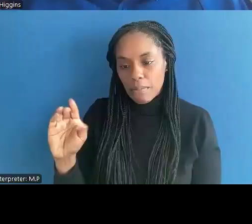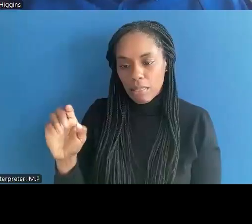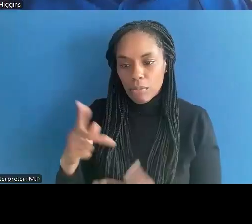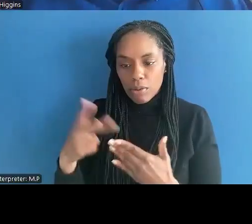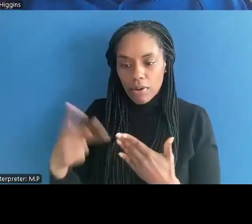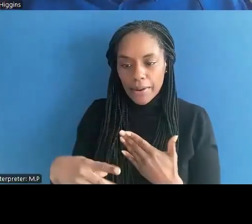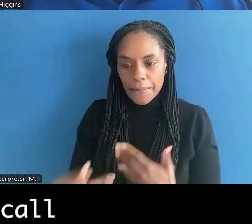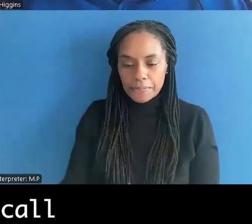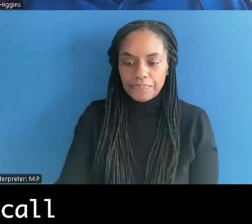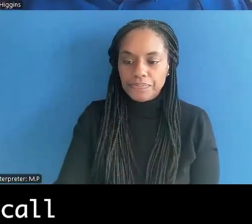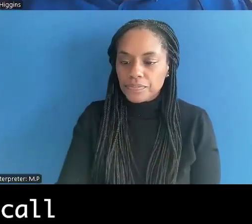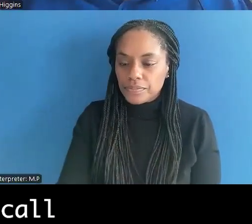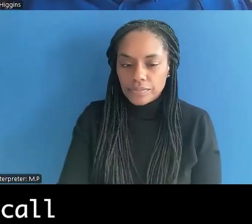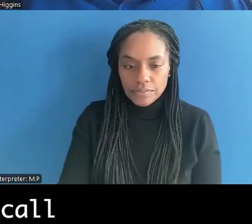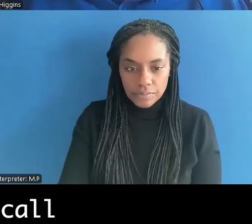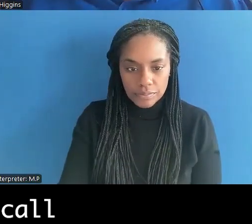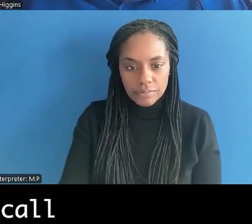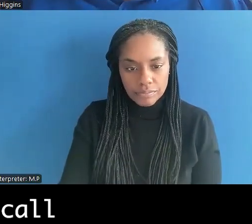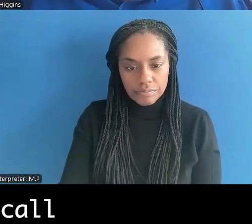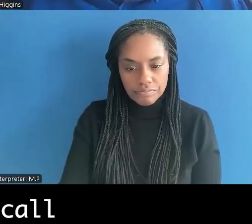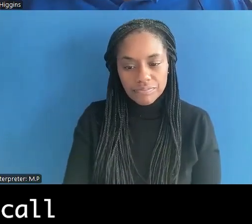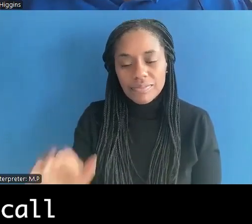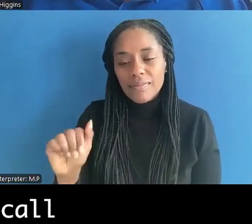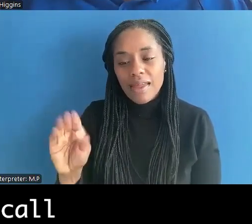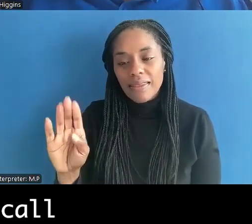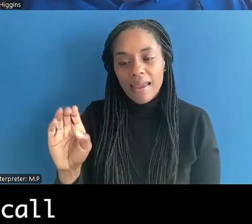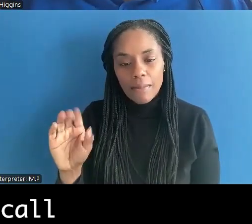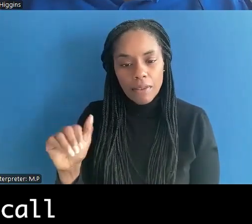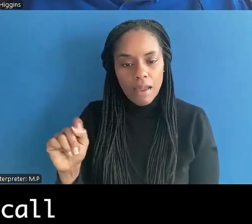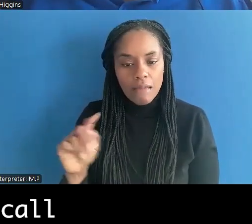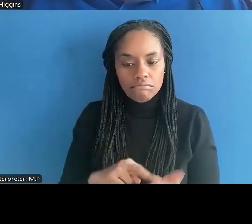So there's, a law called the Able Act called Achieving a Better Life Experience.